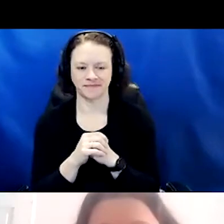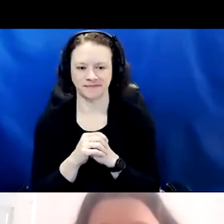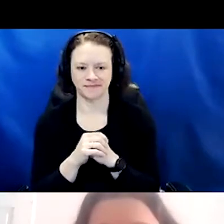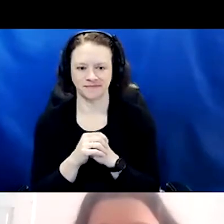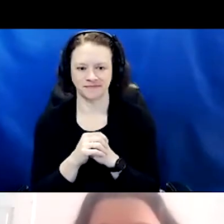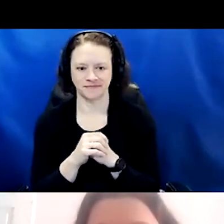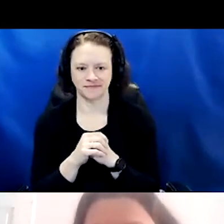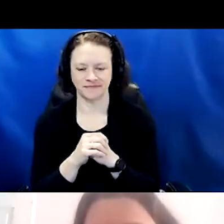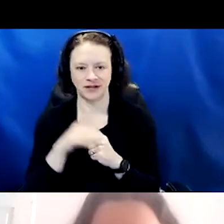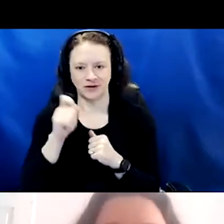You need to unmute yourself.